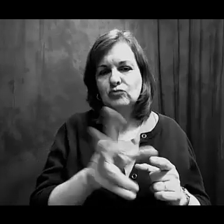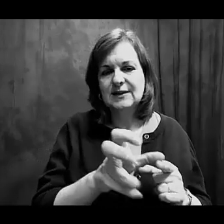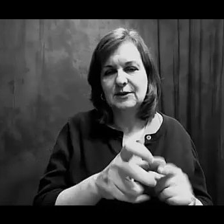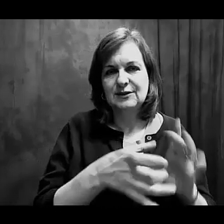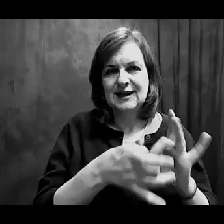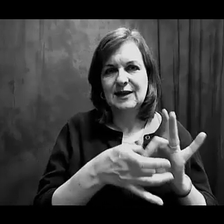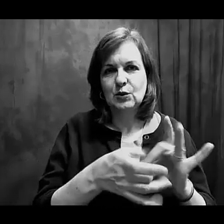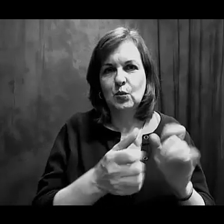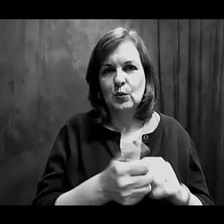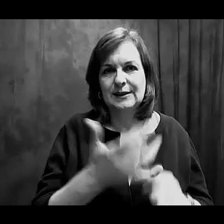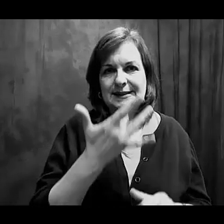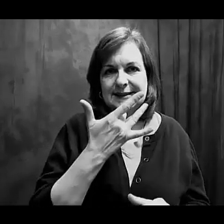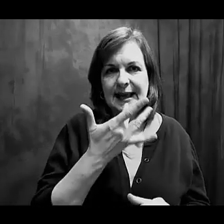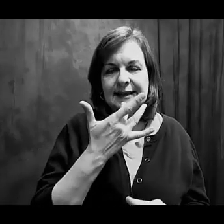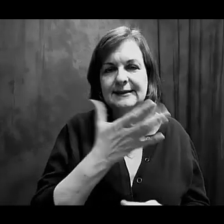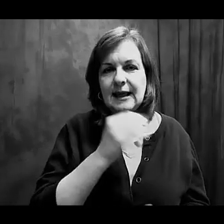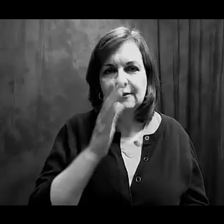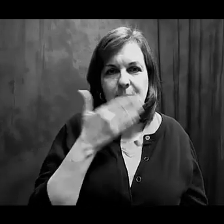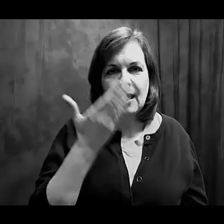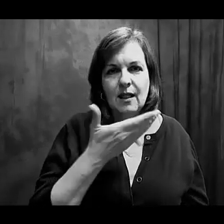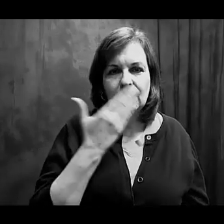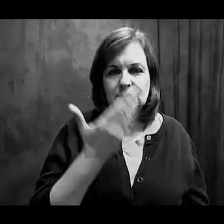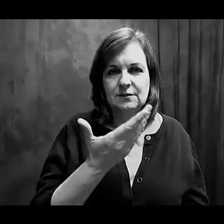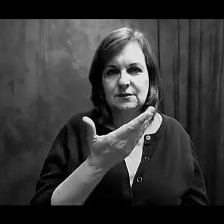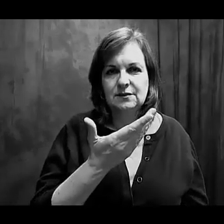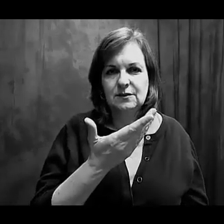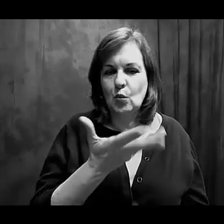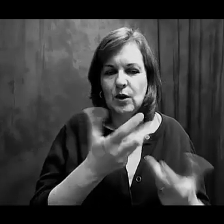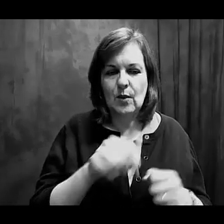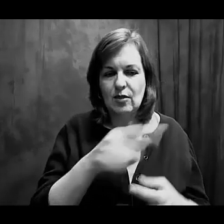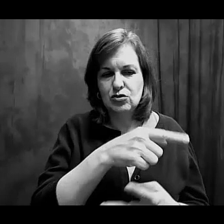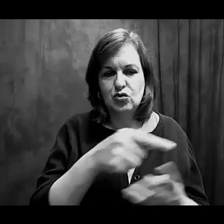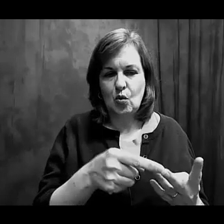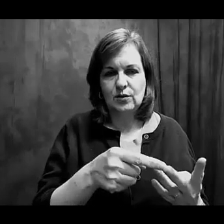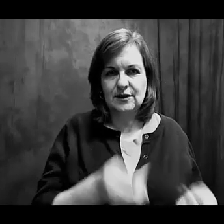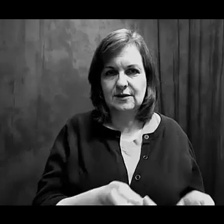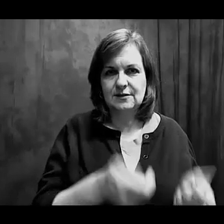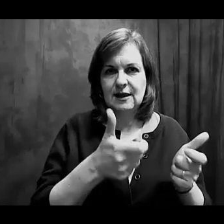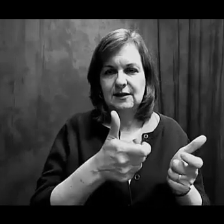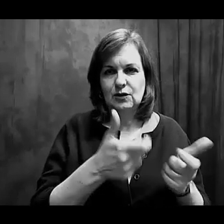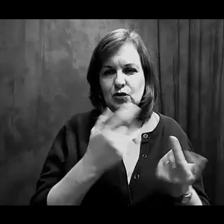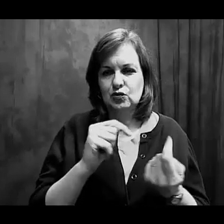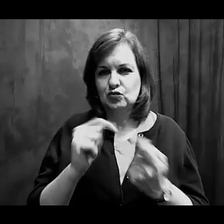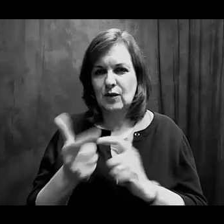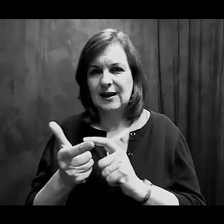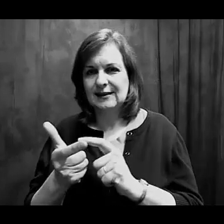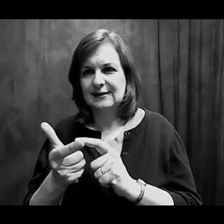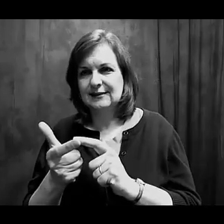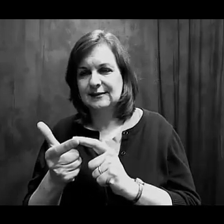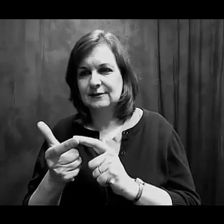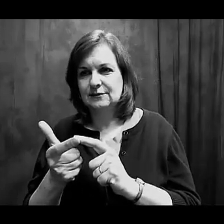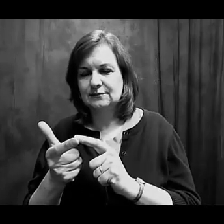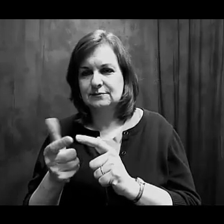taste and smell we don't want those to suddenly be trying to deal with light that we see